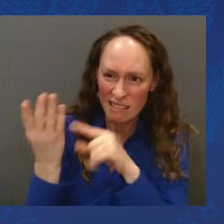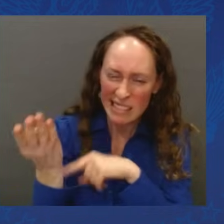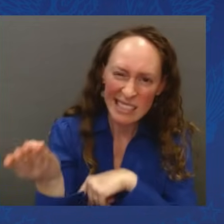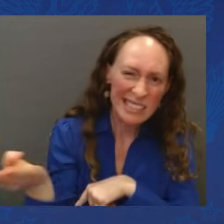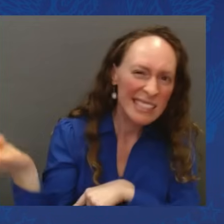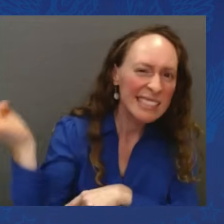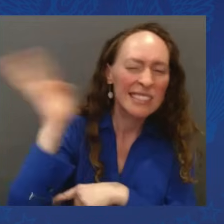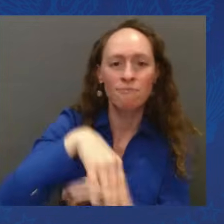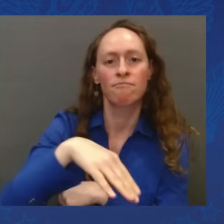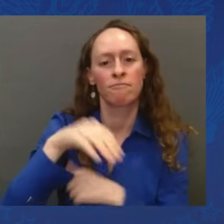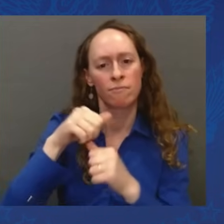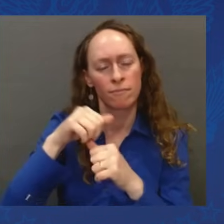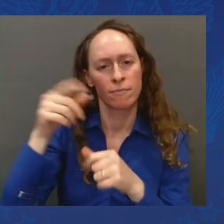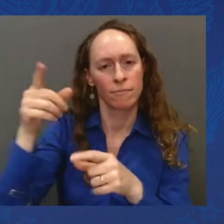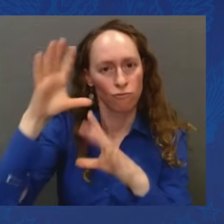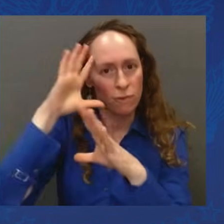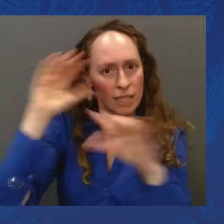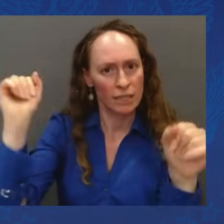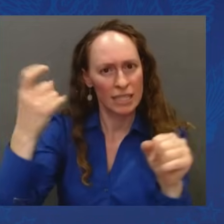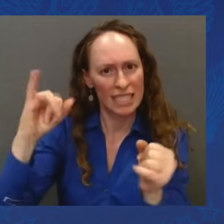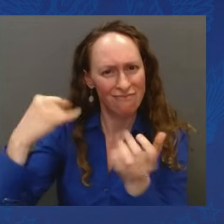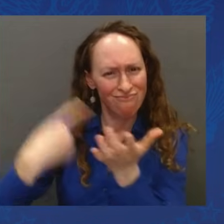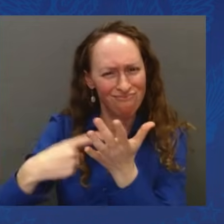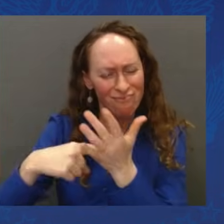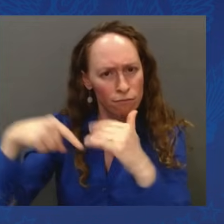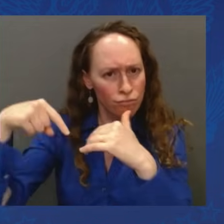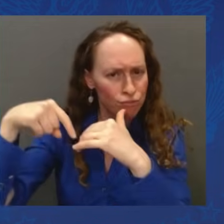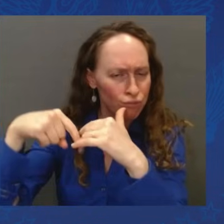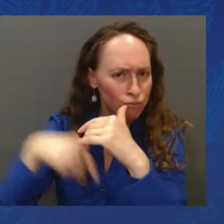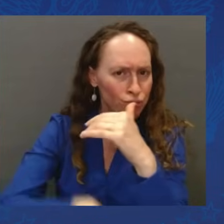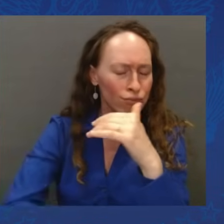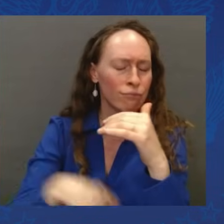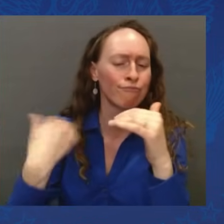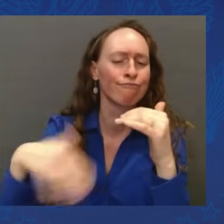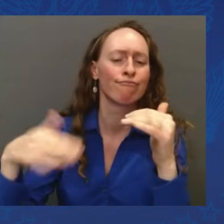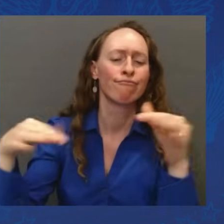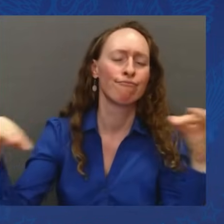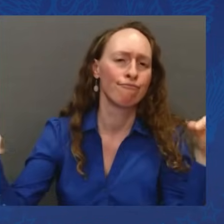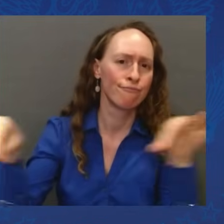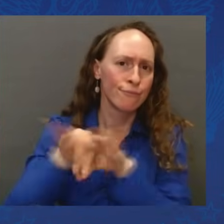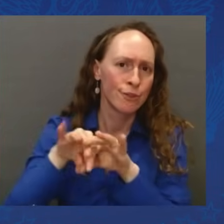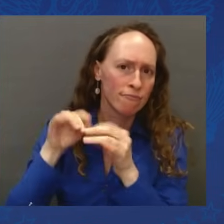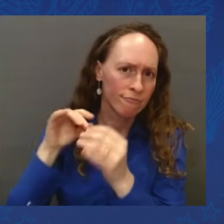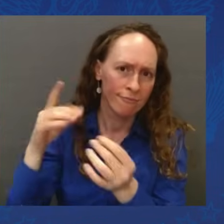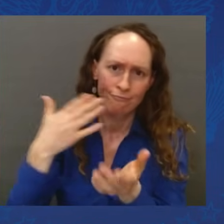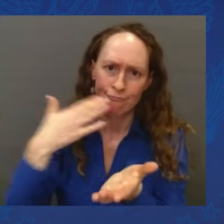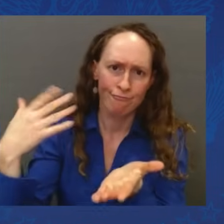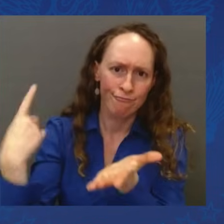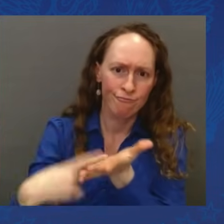I've been meeting with President Xi since both of us were vice president over 10 years ago. Our meetings have always been candid and straightforward.